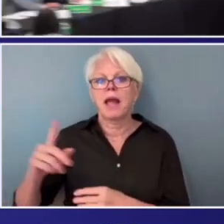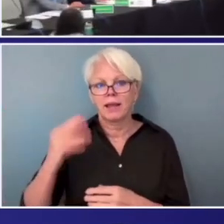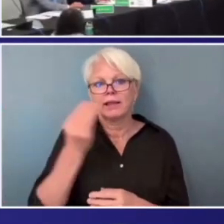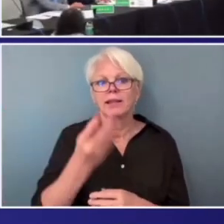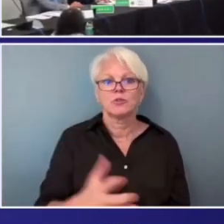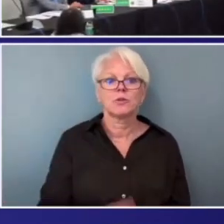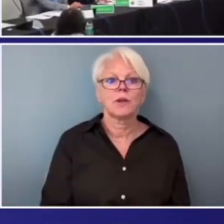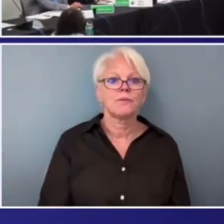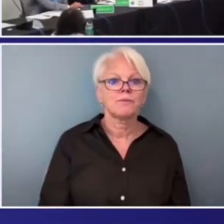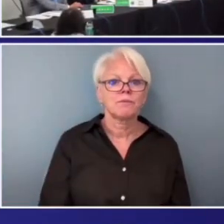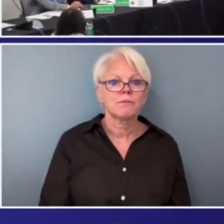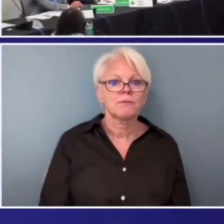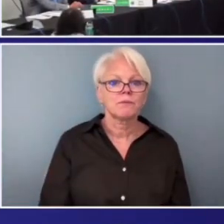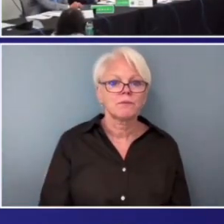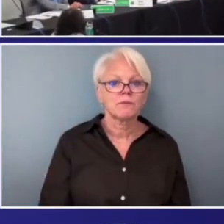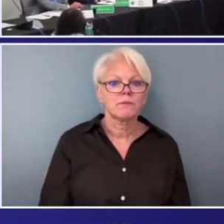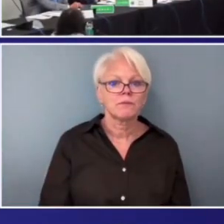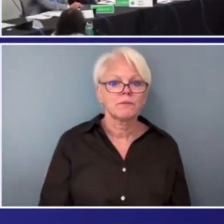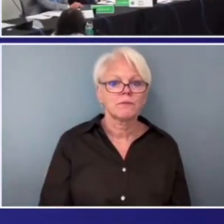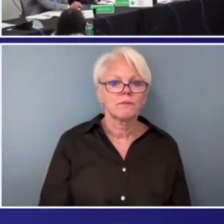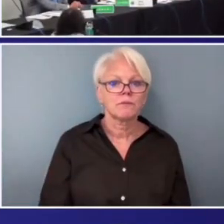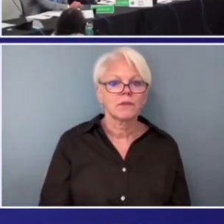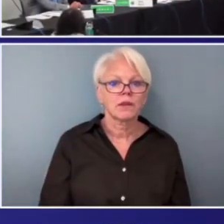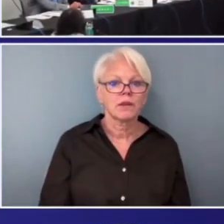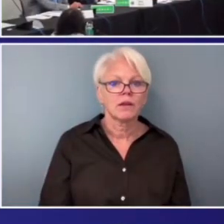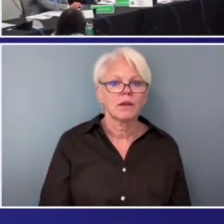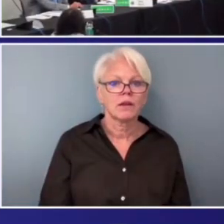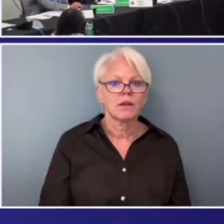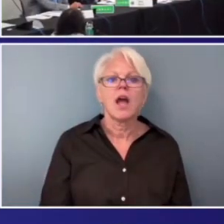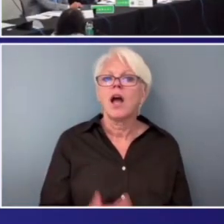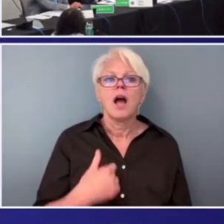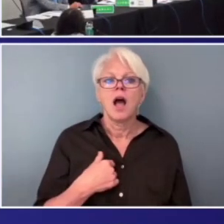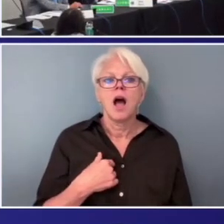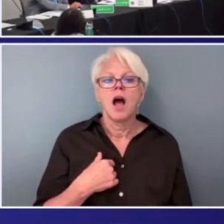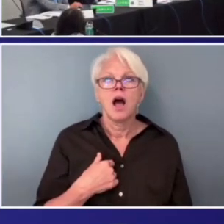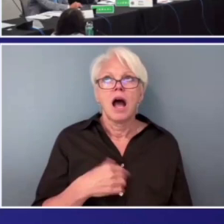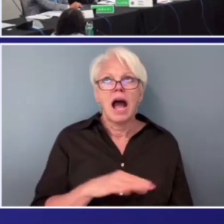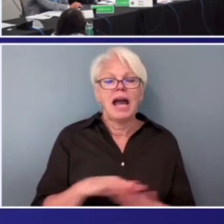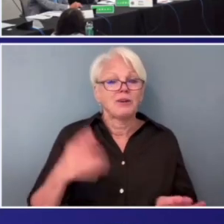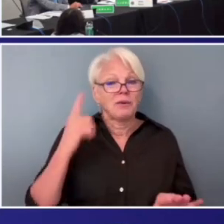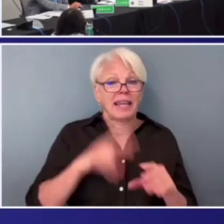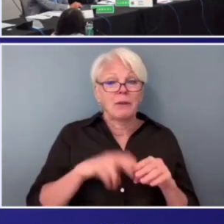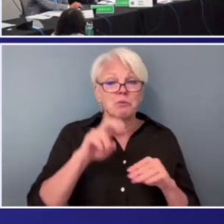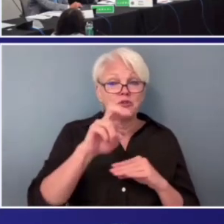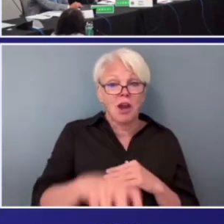So I, I don't think I'm jumping ahead, but if I am, you know,